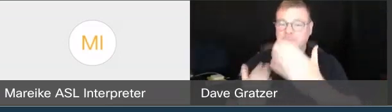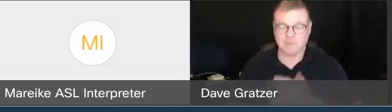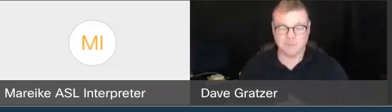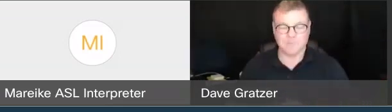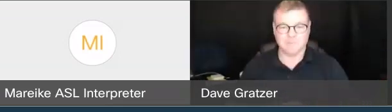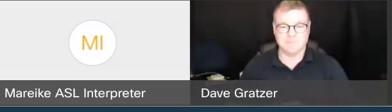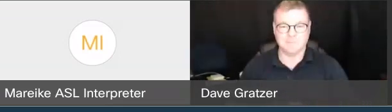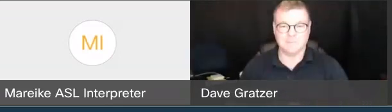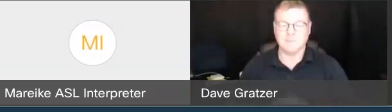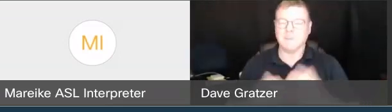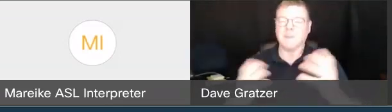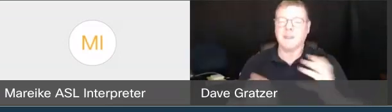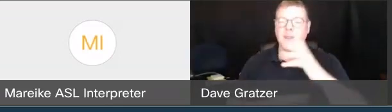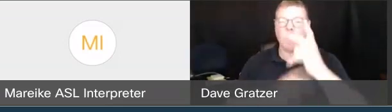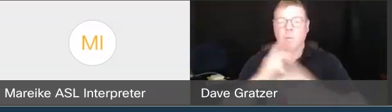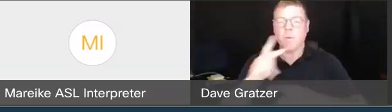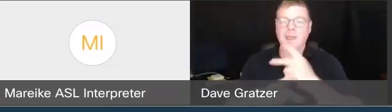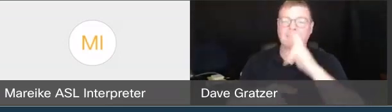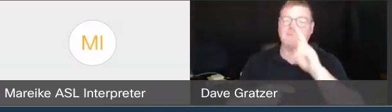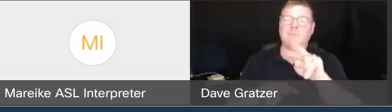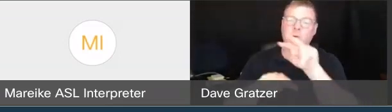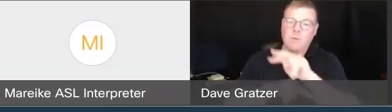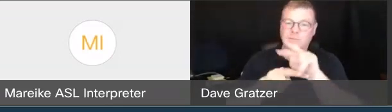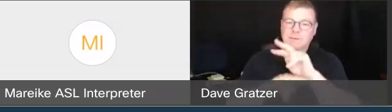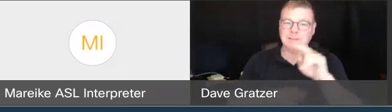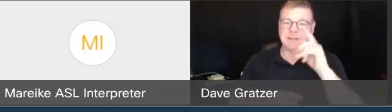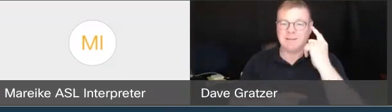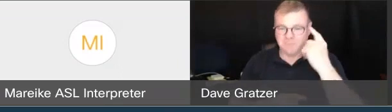So what type of oversight is there for FACT teams? Is there any sort